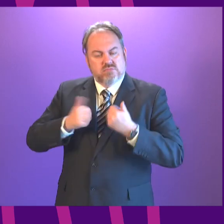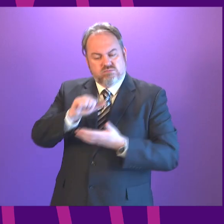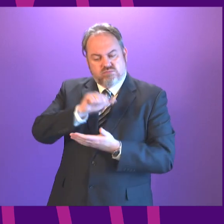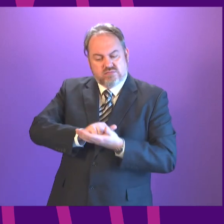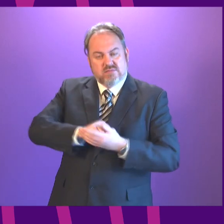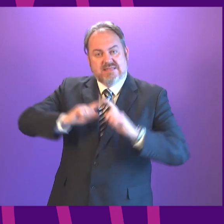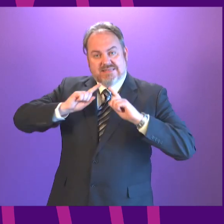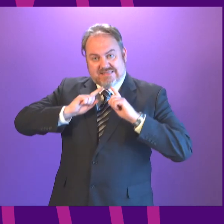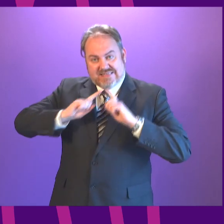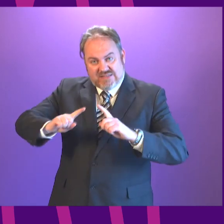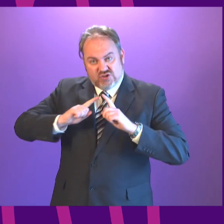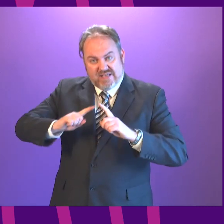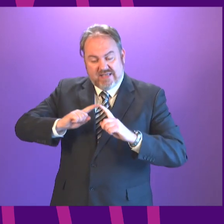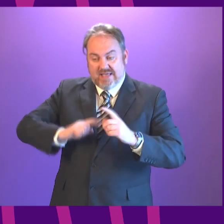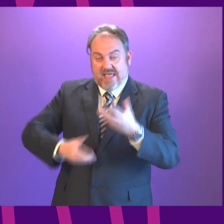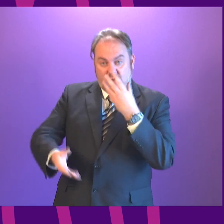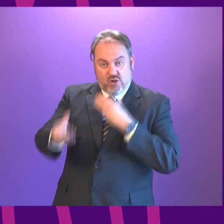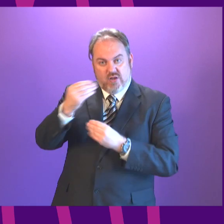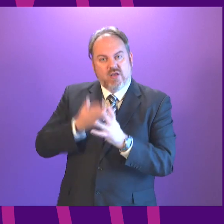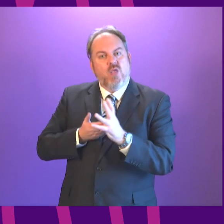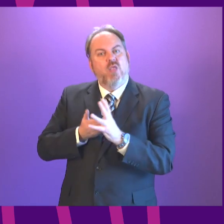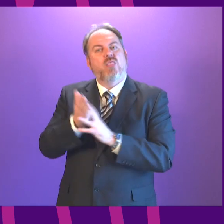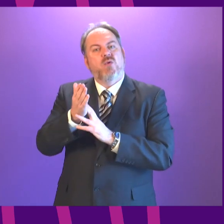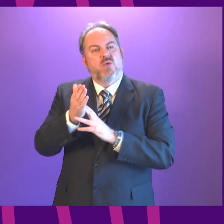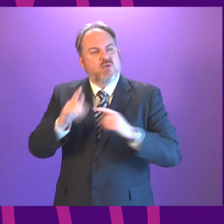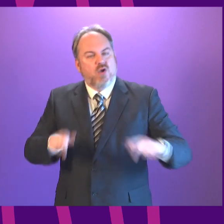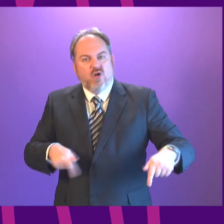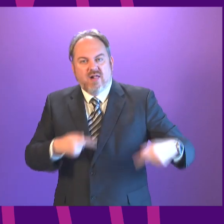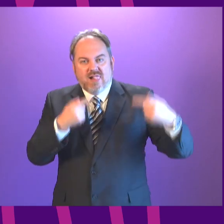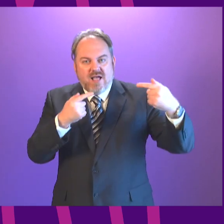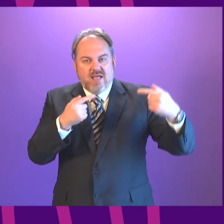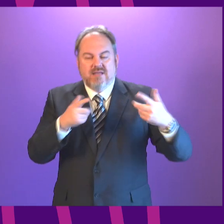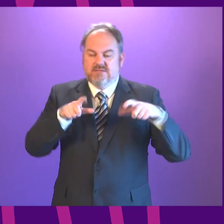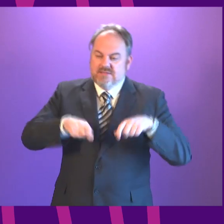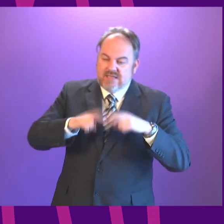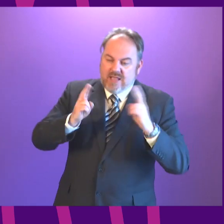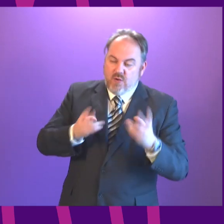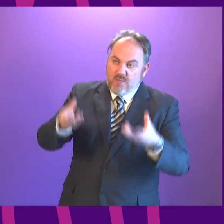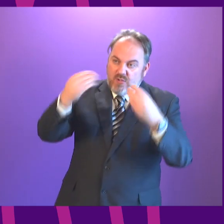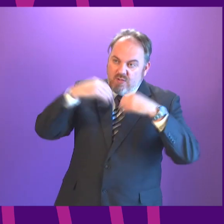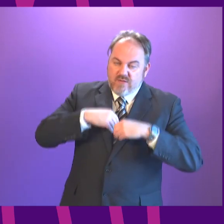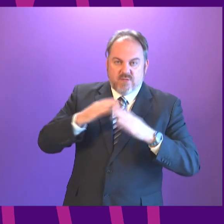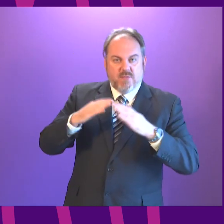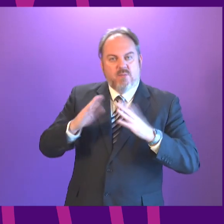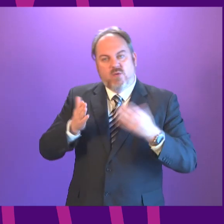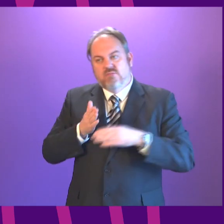through blended methods if further delays to the return to school are necessary? What